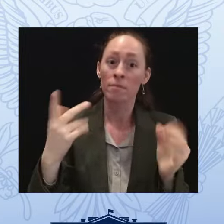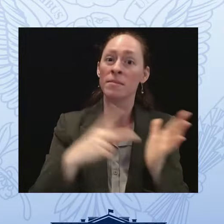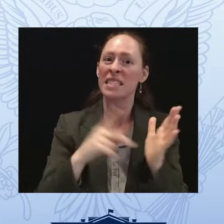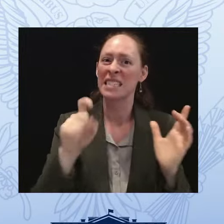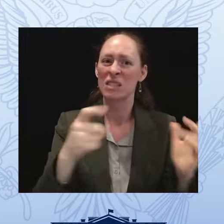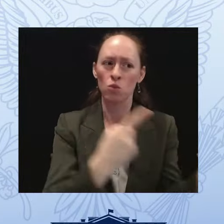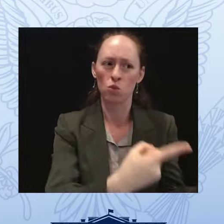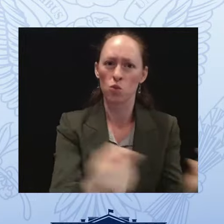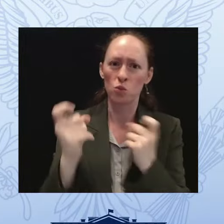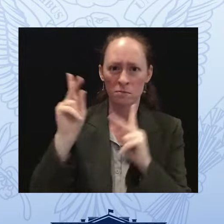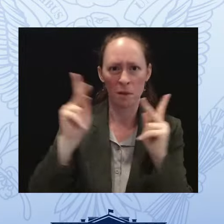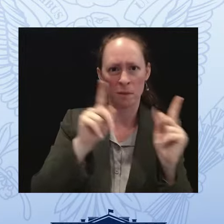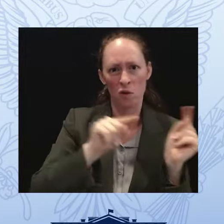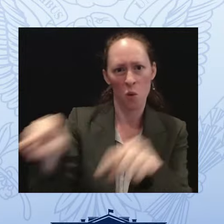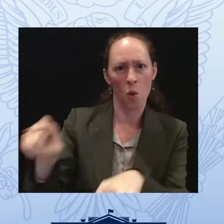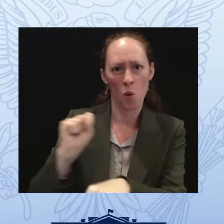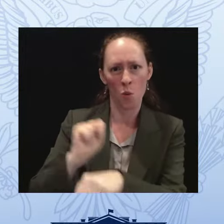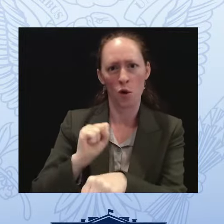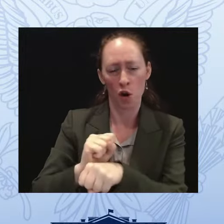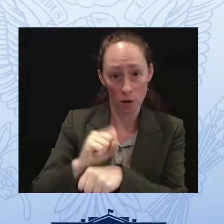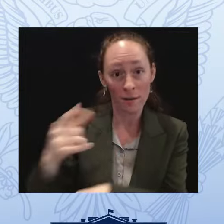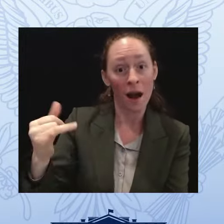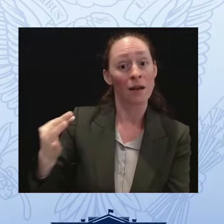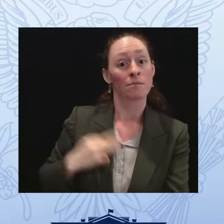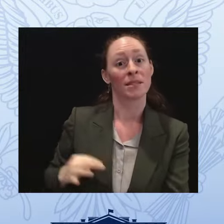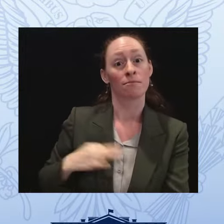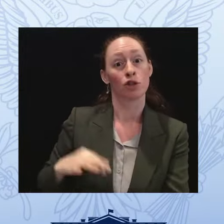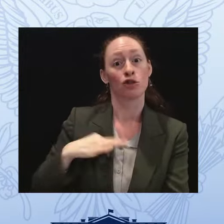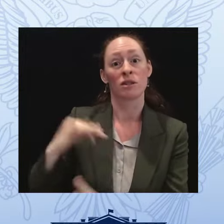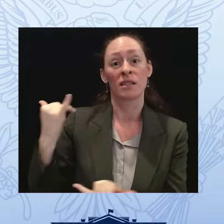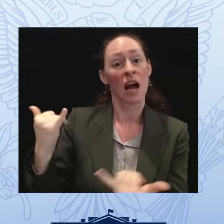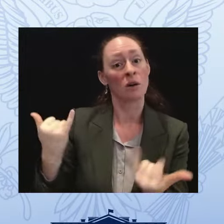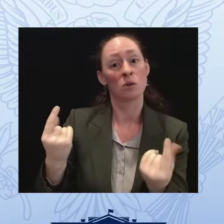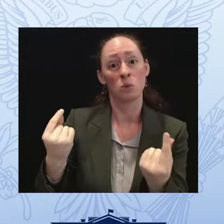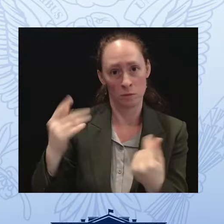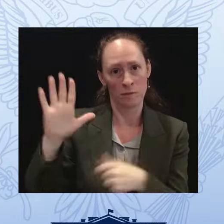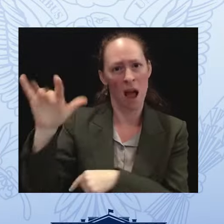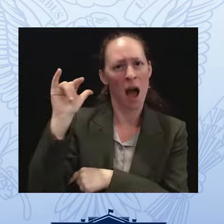And we need to make sure that these amazing opportunities are available to everyone.